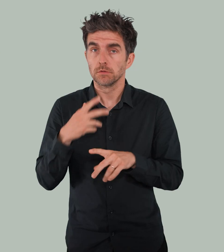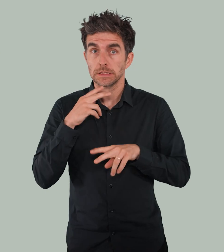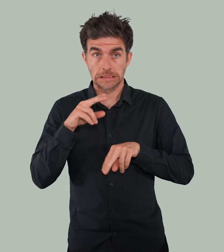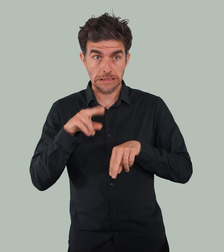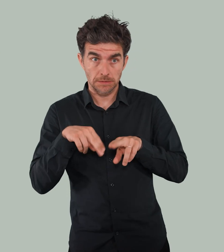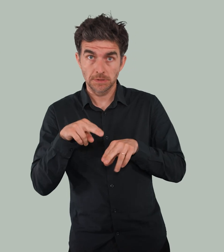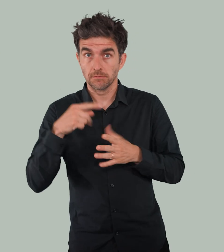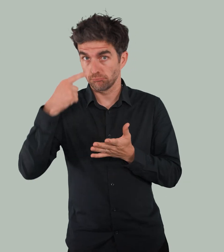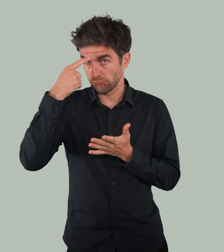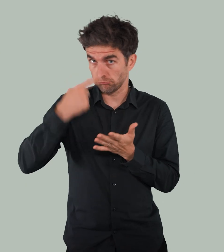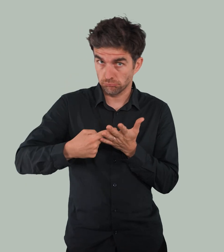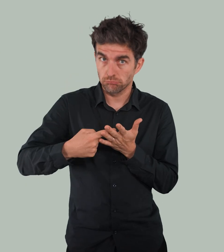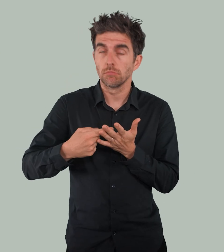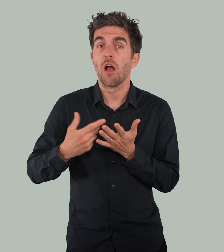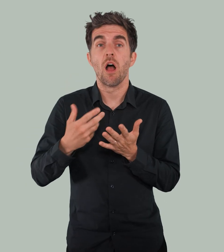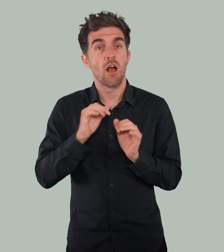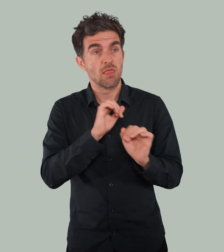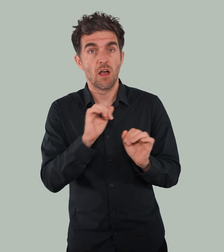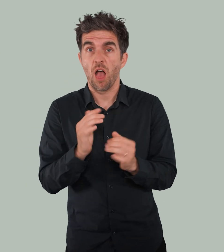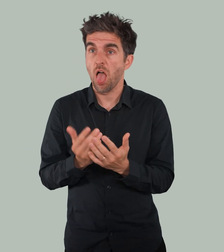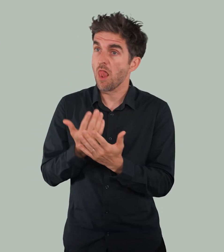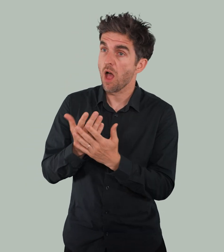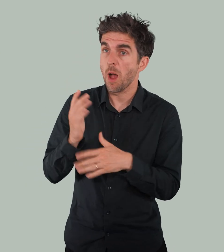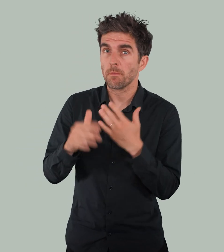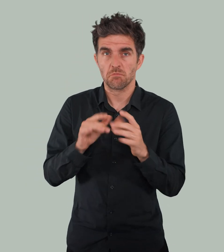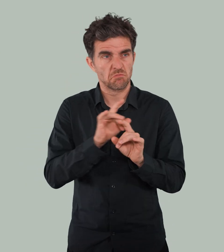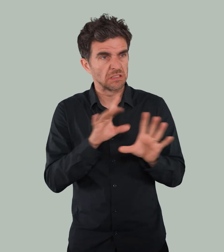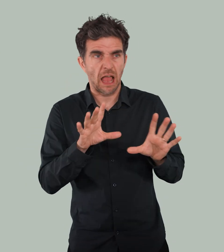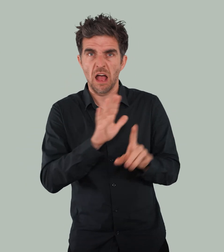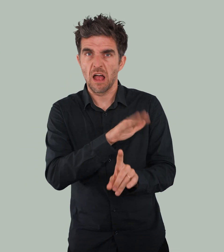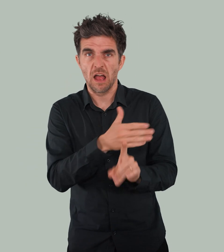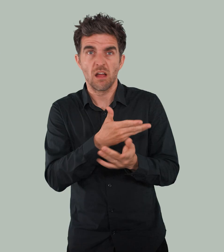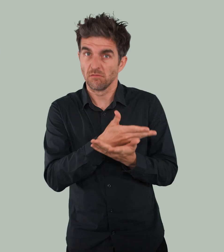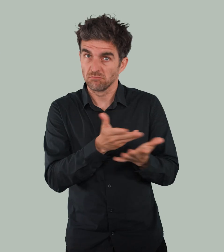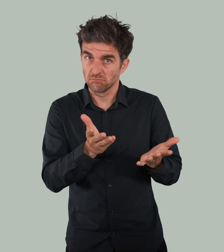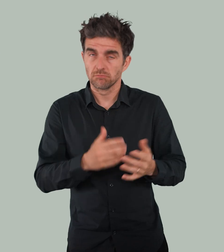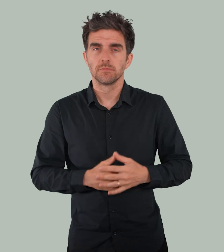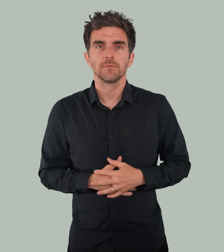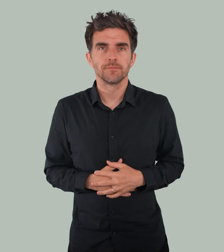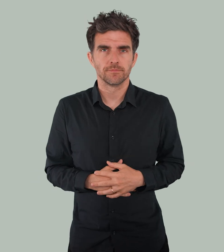assessment, decision-making, and the wider claimant experience.